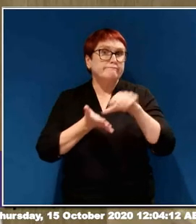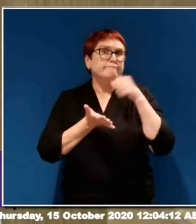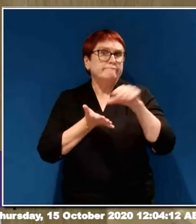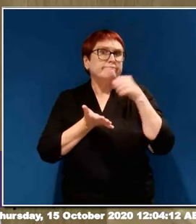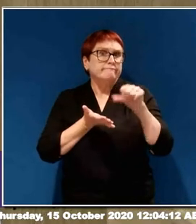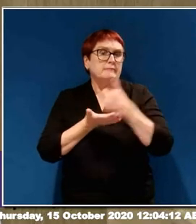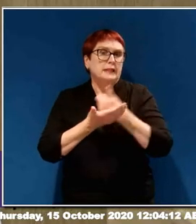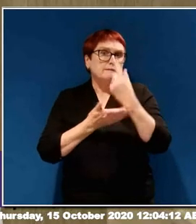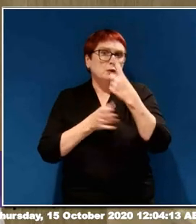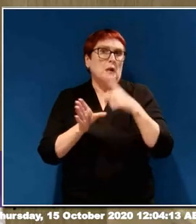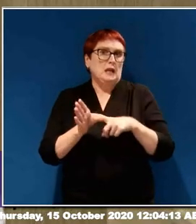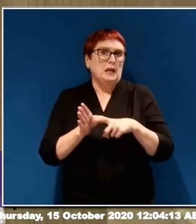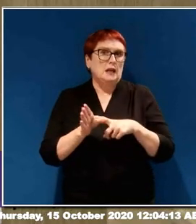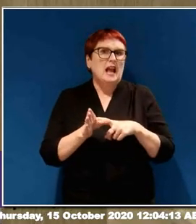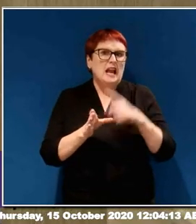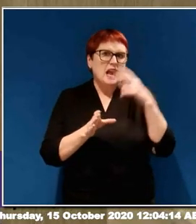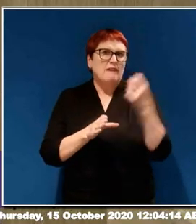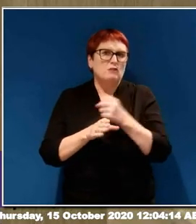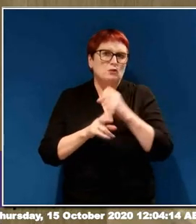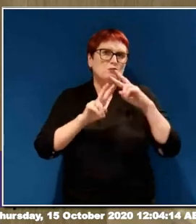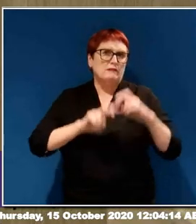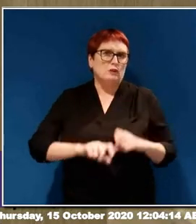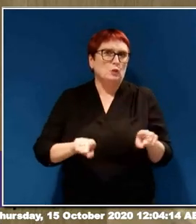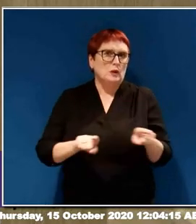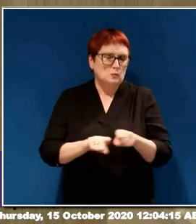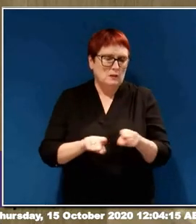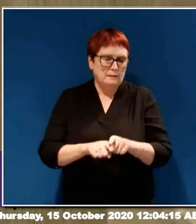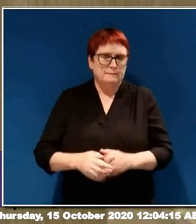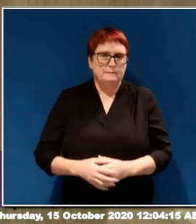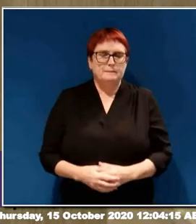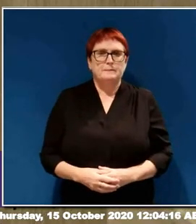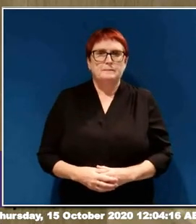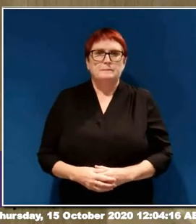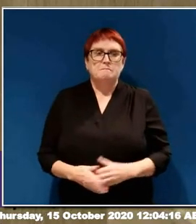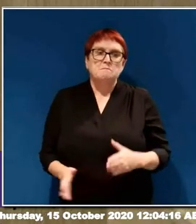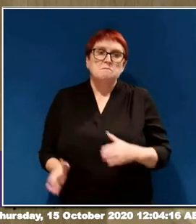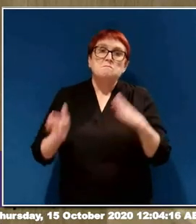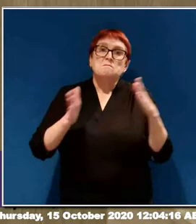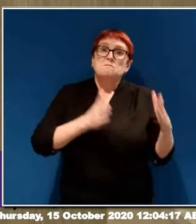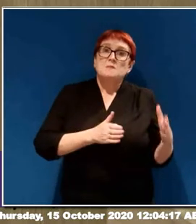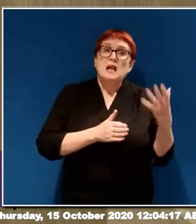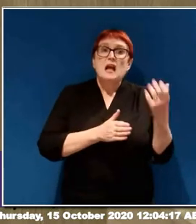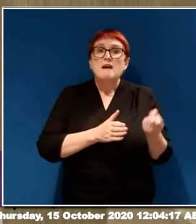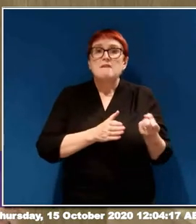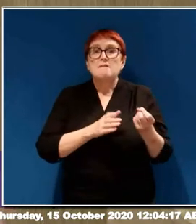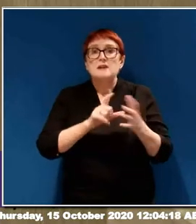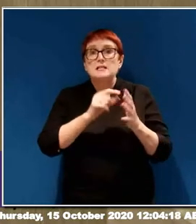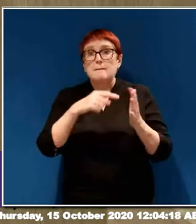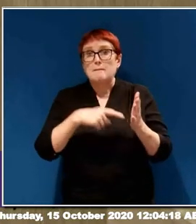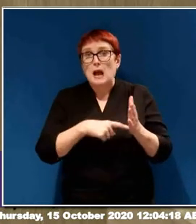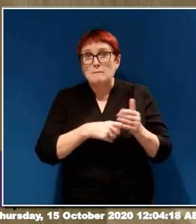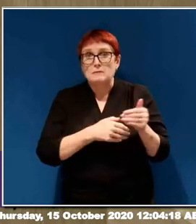There are Department actions or procedures every year that we provide